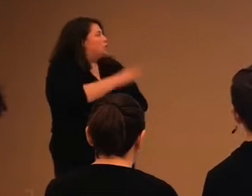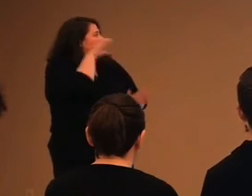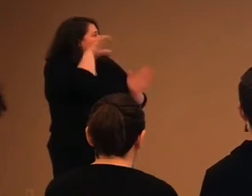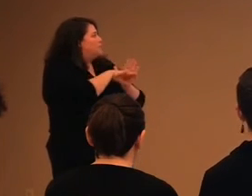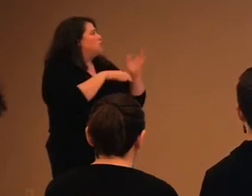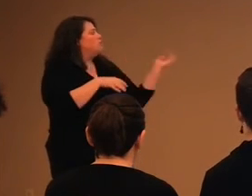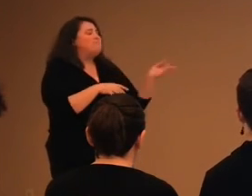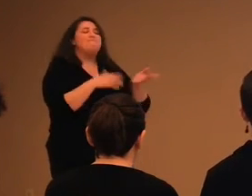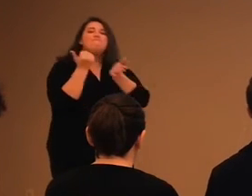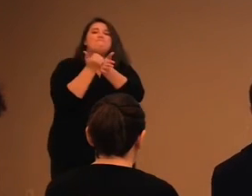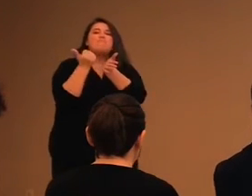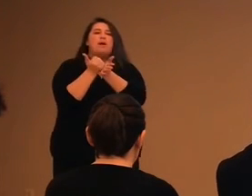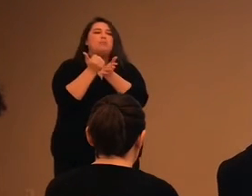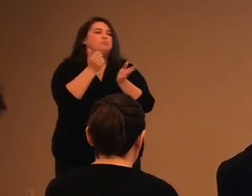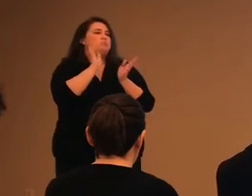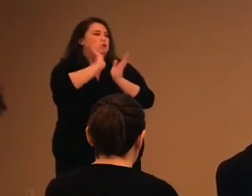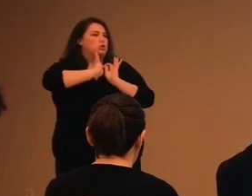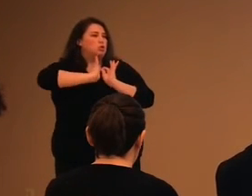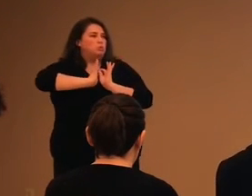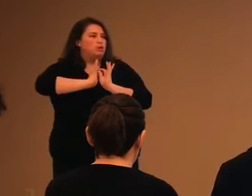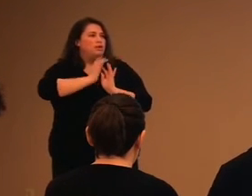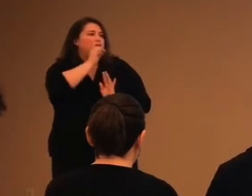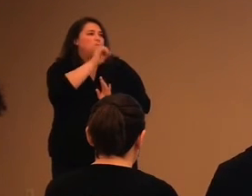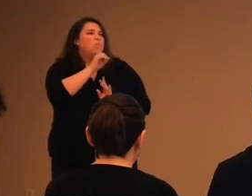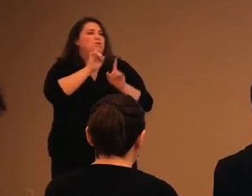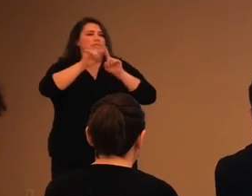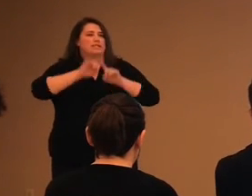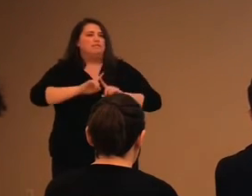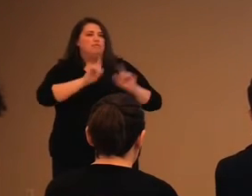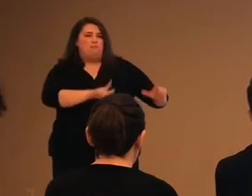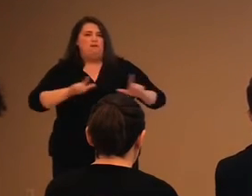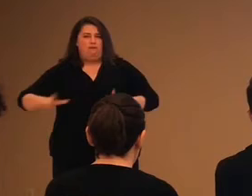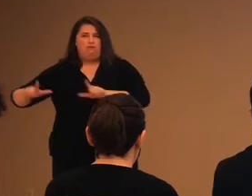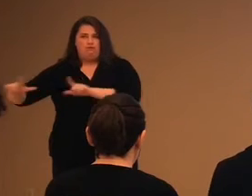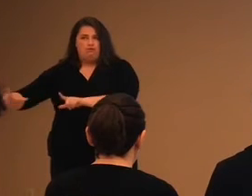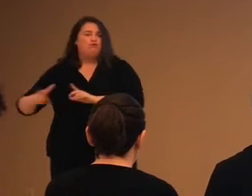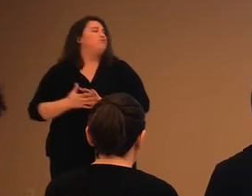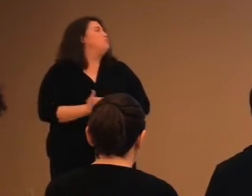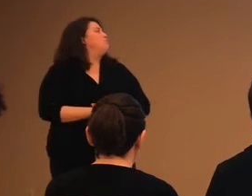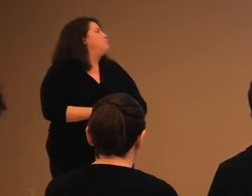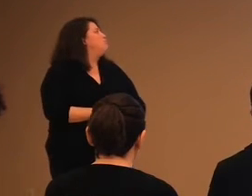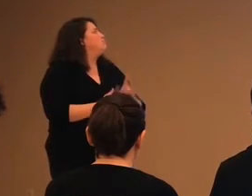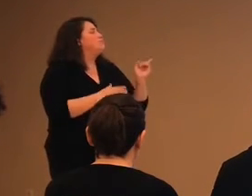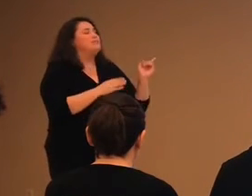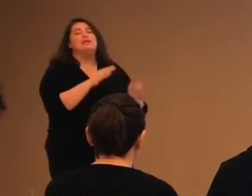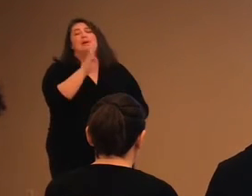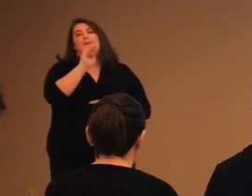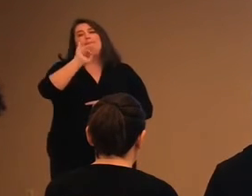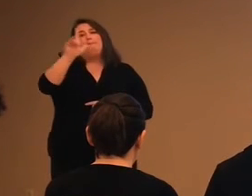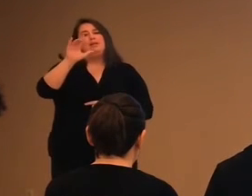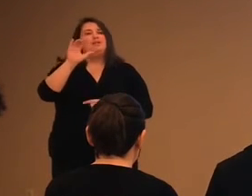Helping us with our interpretation of the different monitors This is Bill always sharing his story through our